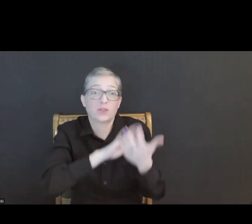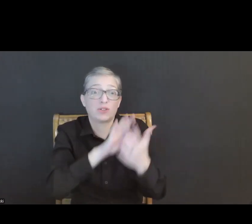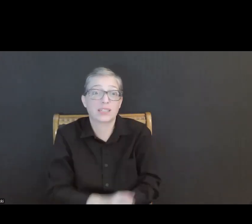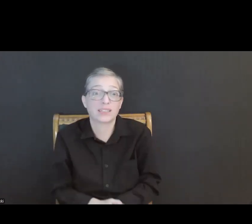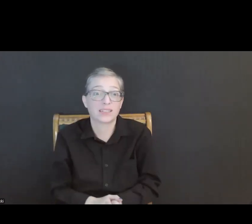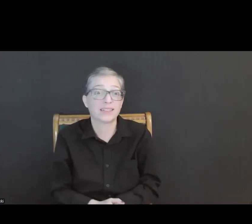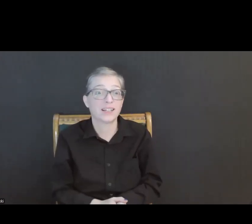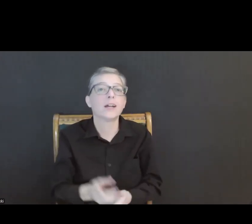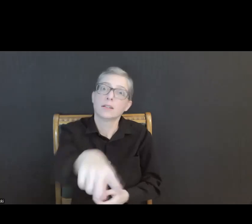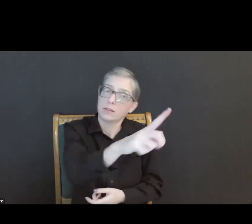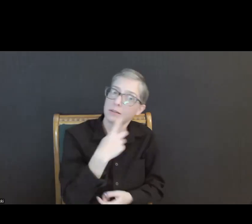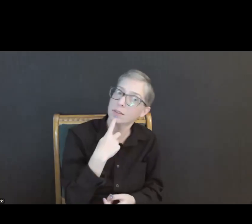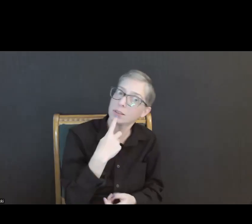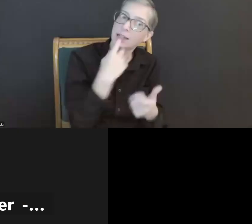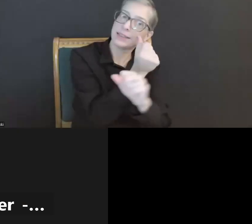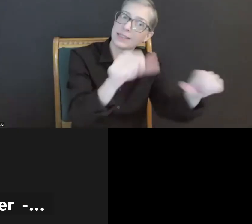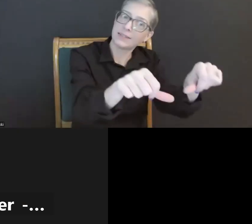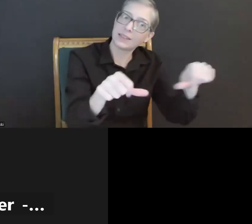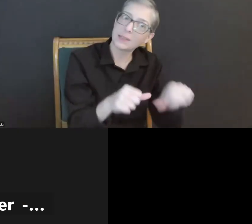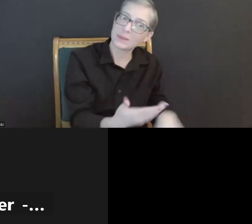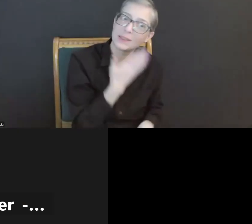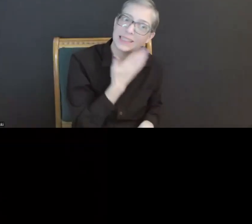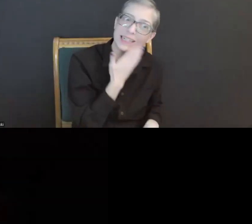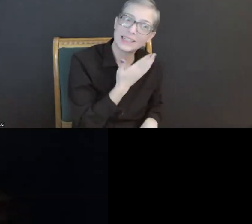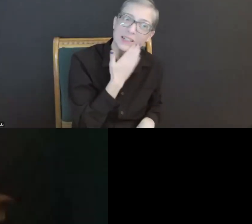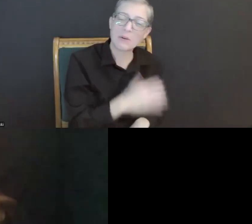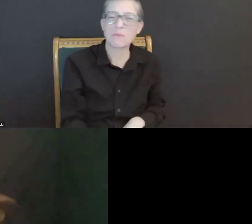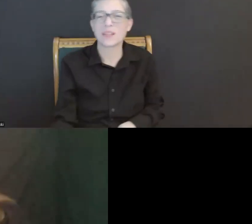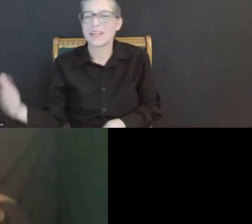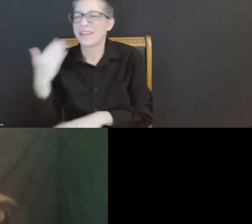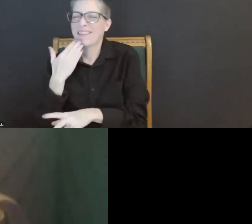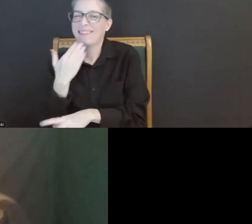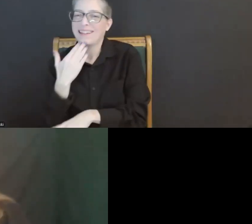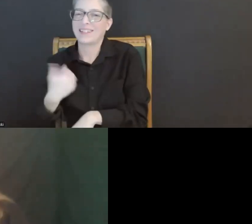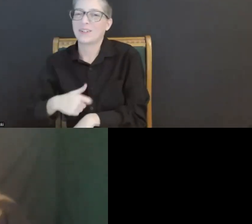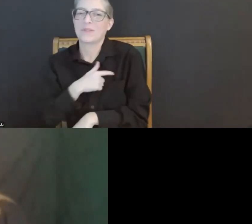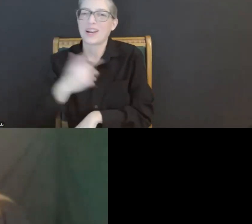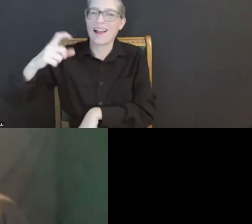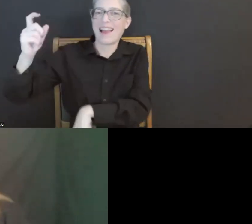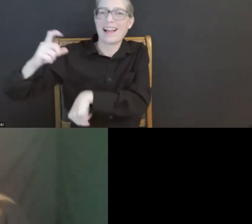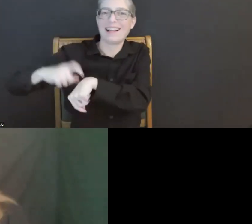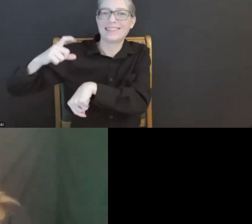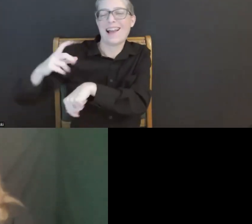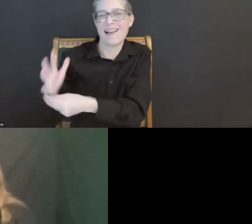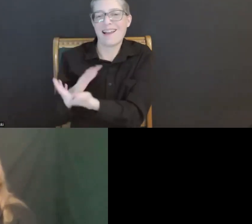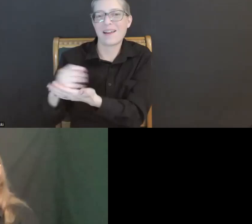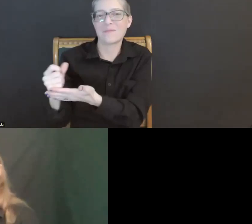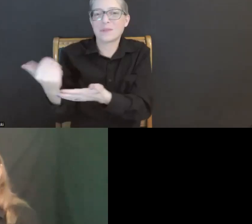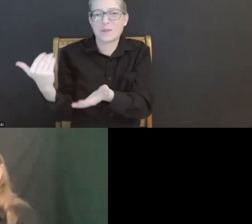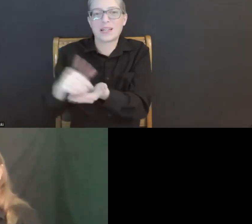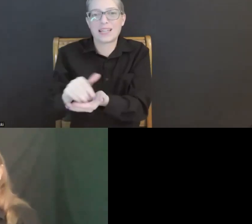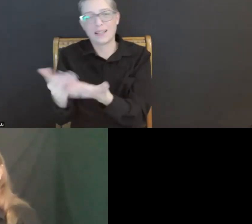thank you okay um thank you we are at time which I really again want to just thank you for taking